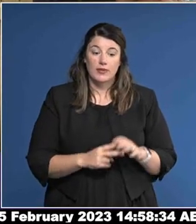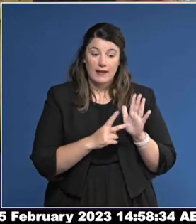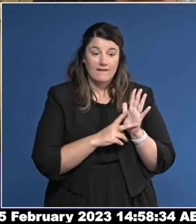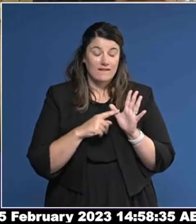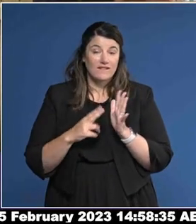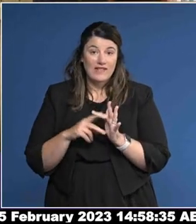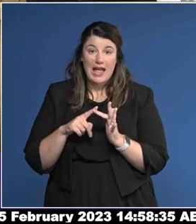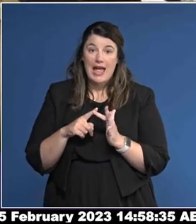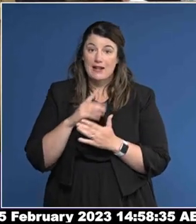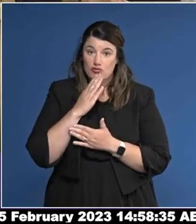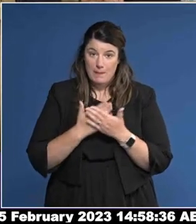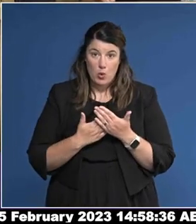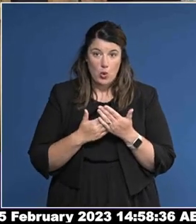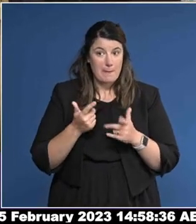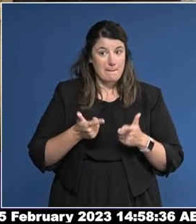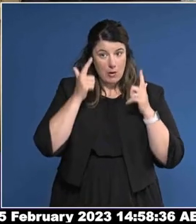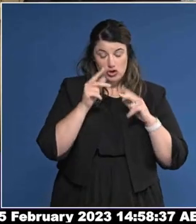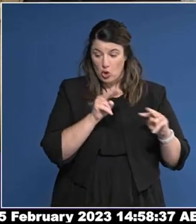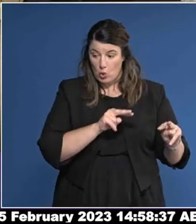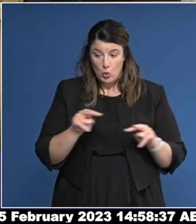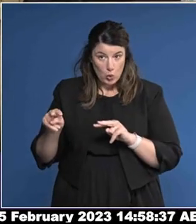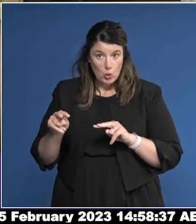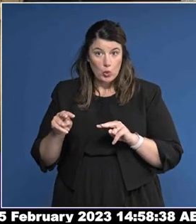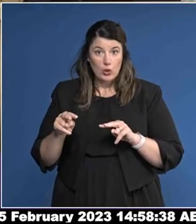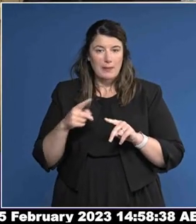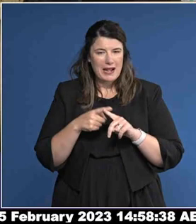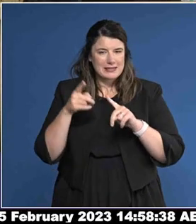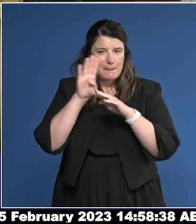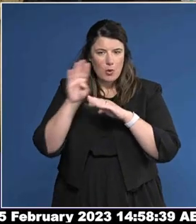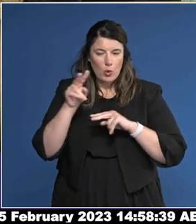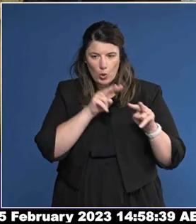together with a raft other incidents, restrictive practices and Personal Outcome